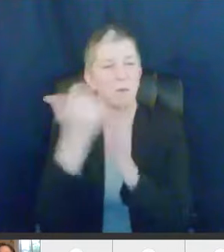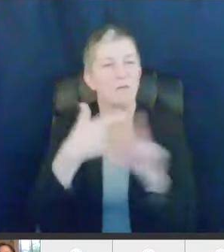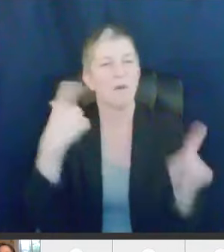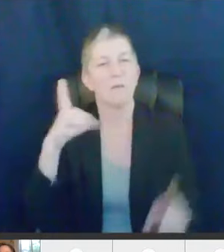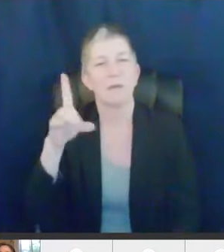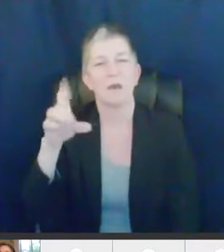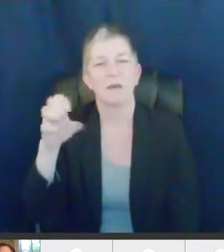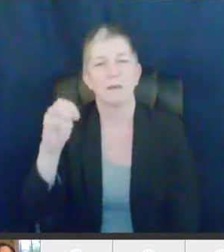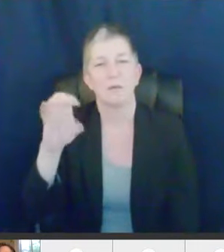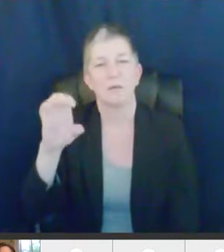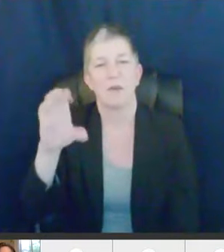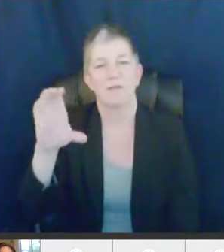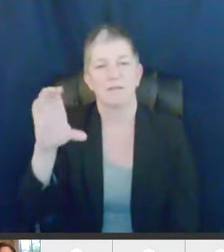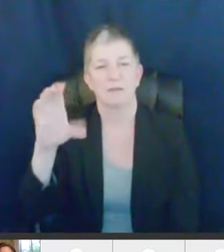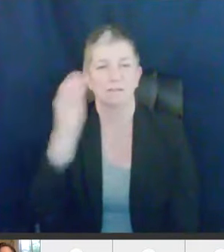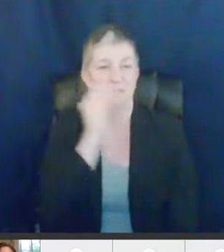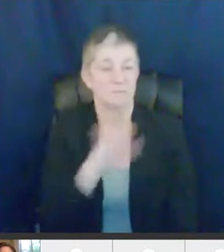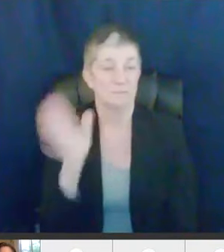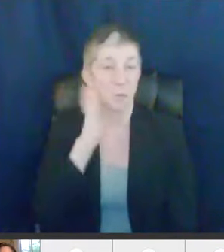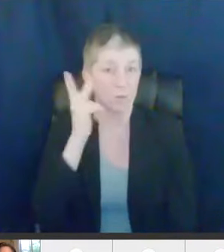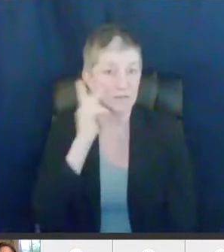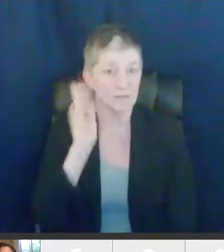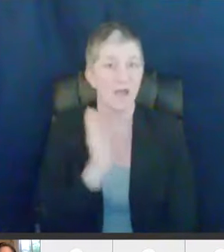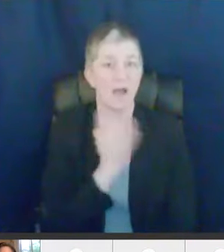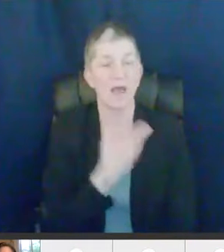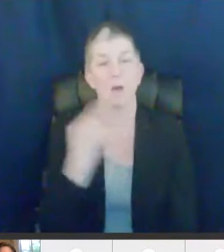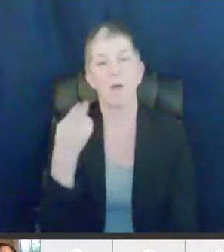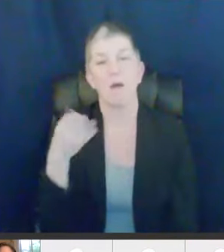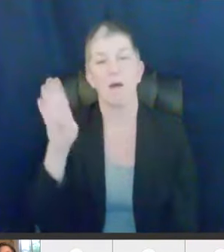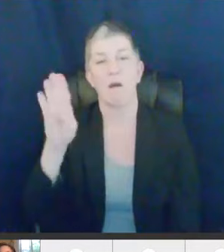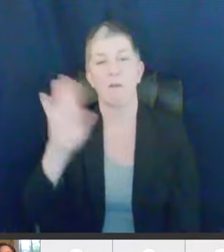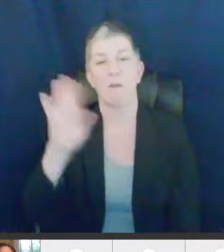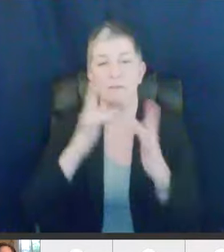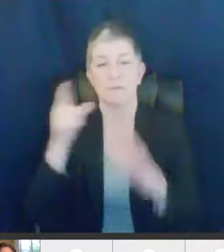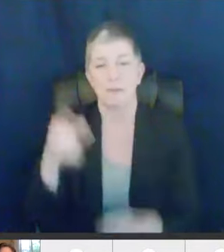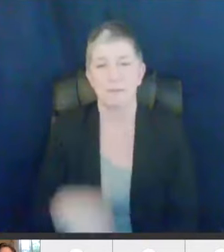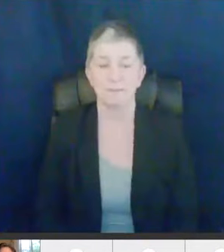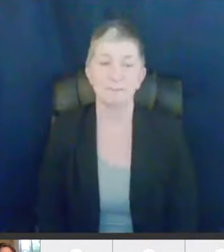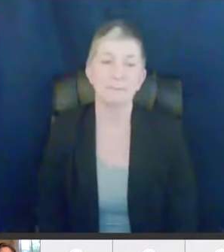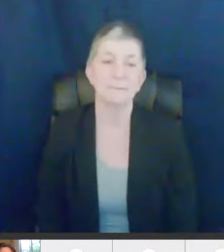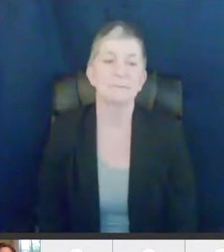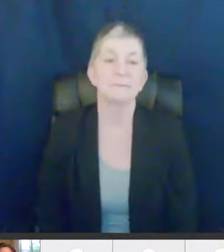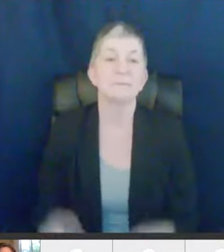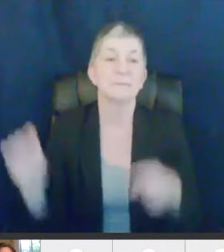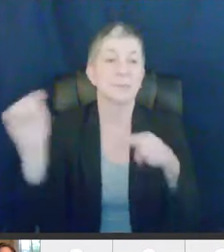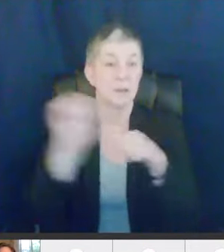that you'll see on our hub website training and process procedures have